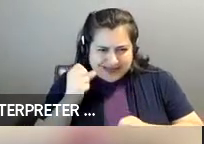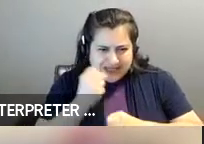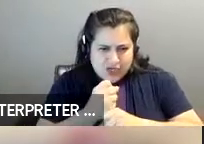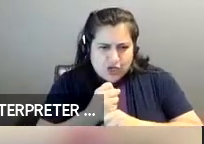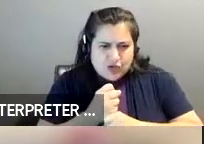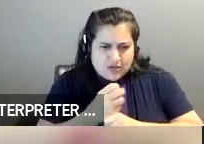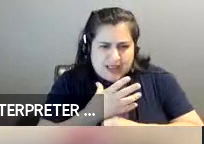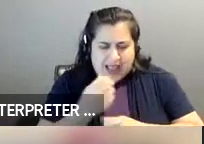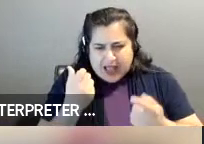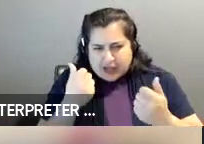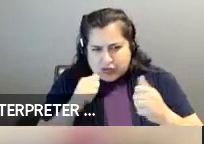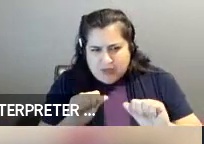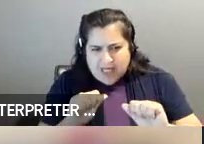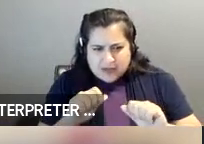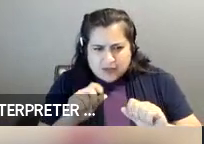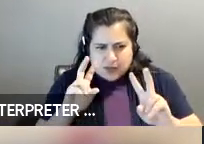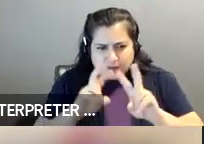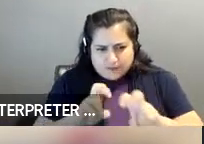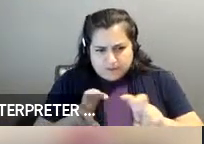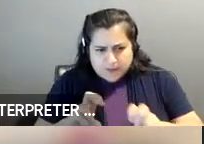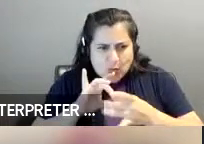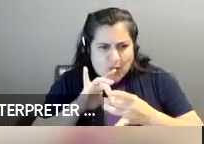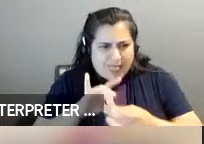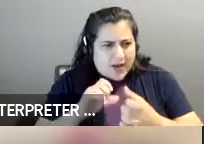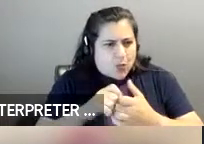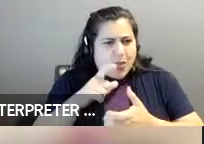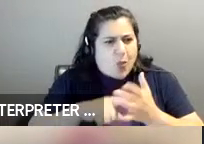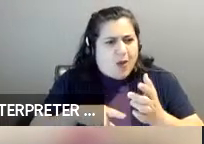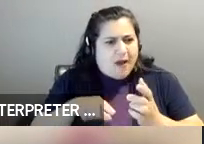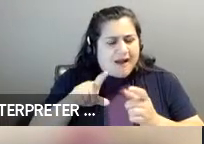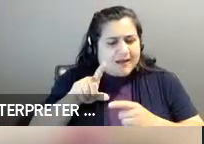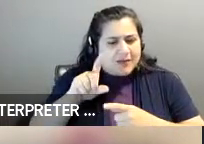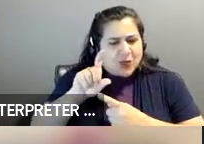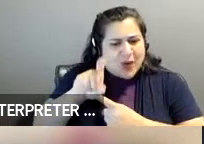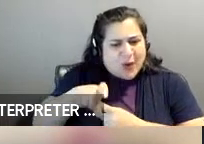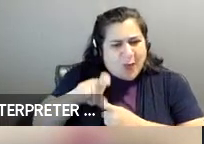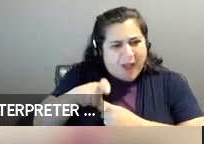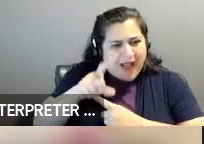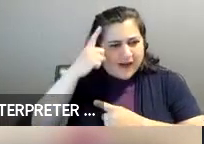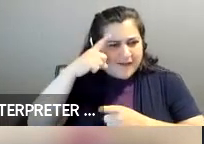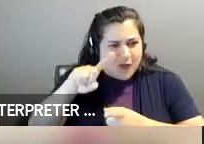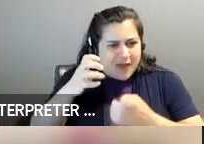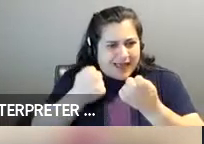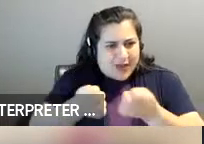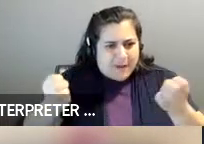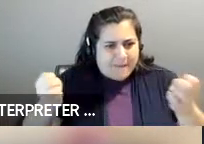So to kind of let you know where we are, we are just under 19 inches. Bobby Stinnette: Just under 19. Brad Baker: Yep.